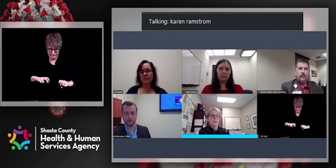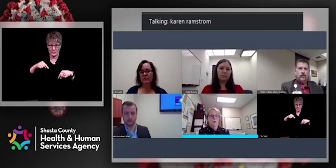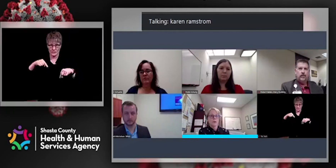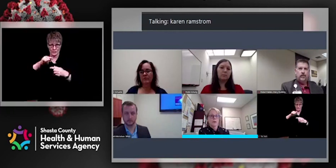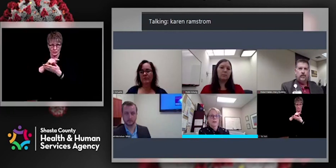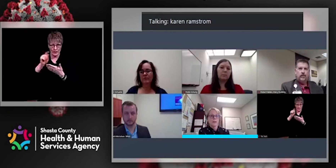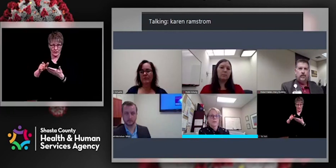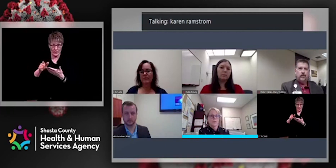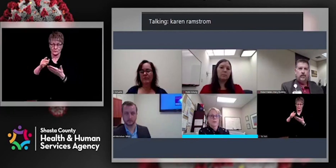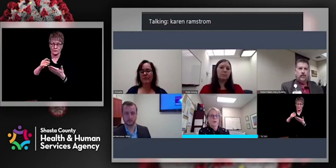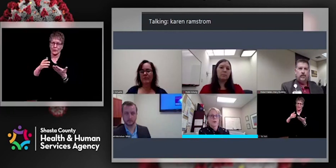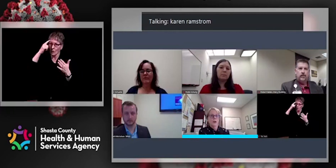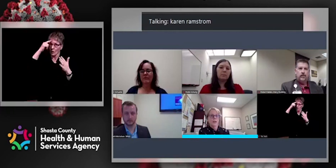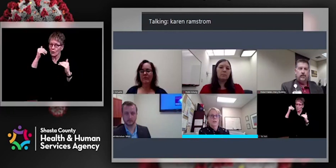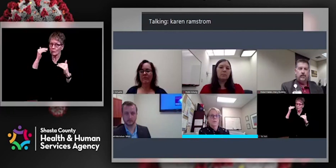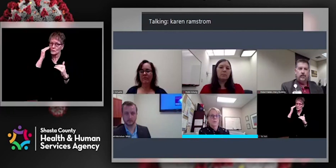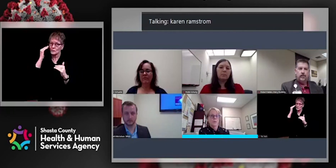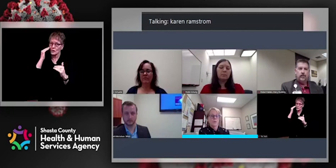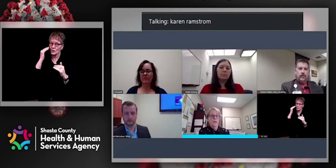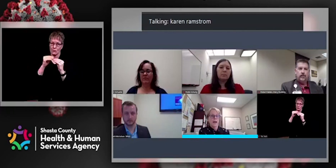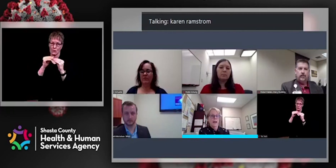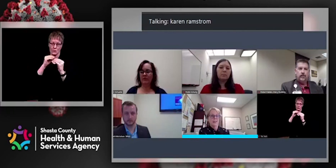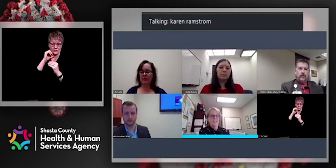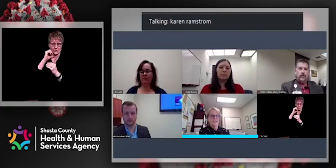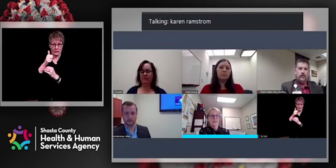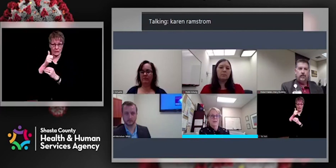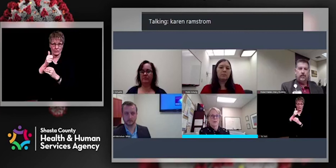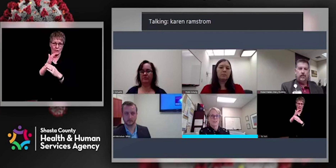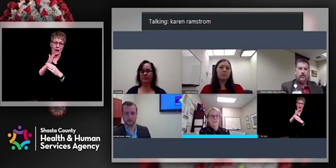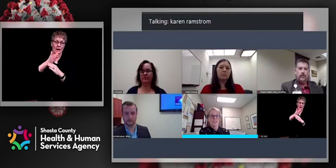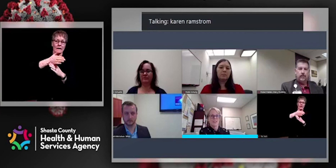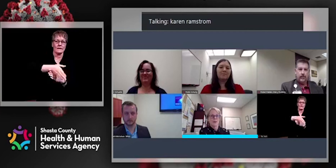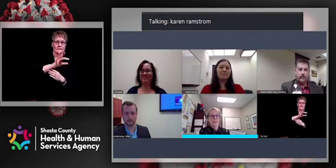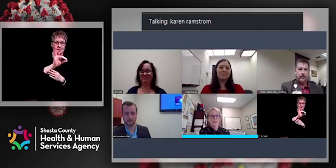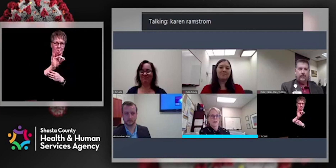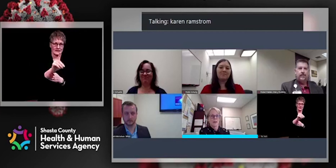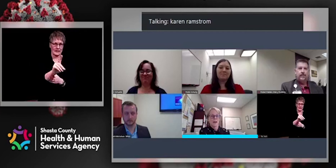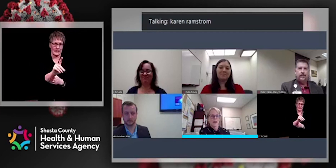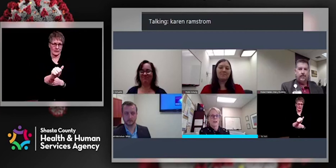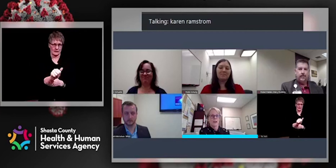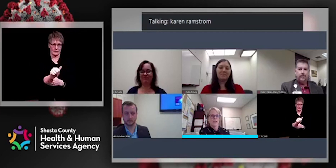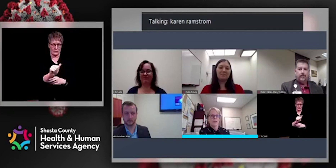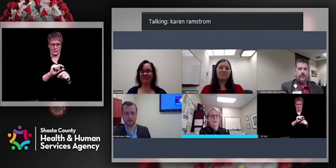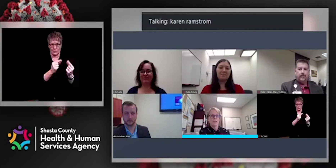So, we're all kind of asking the same question. Keeping an eye on all of those